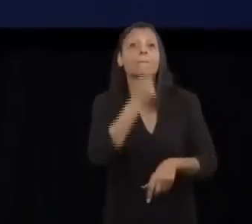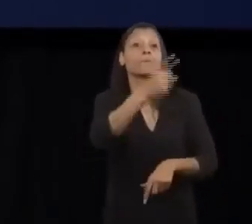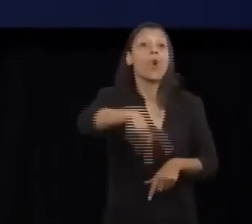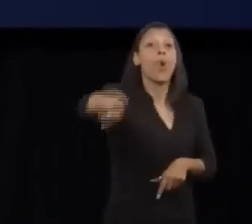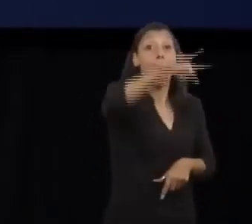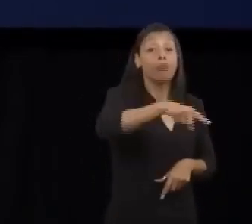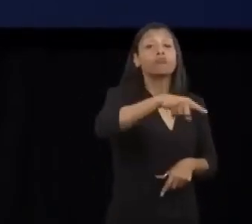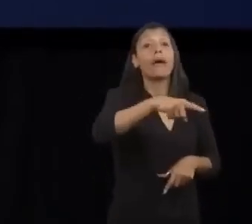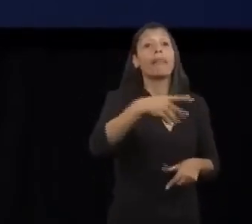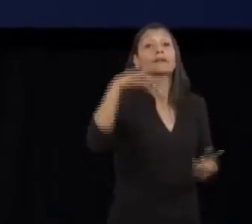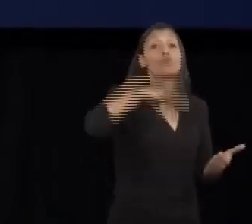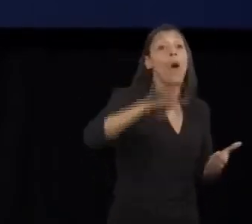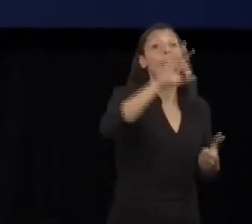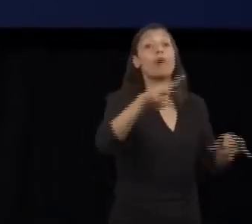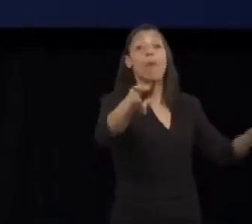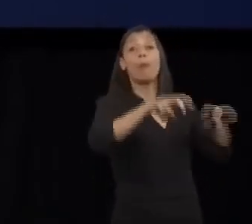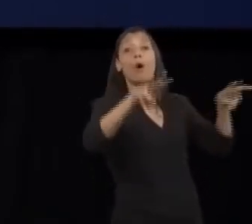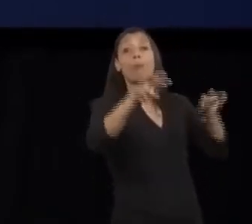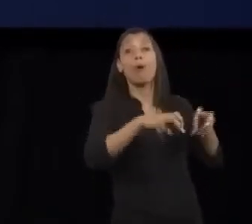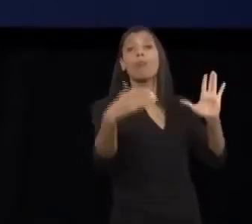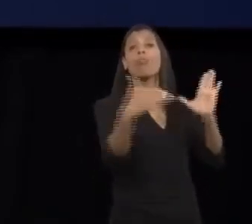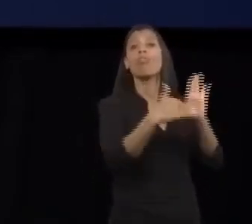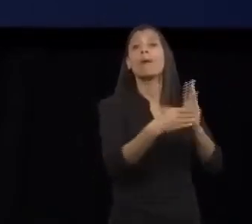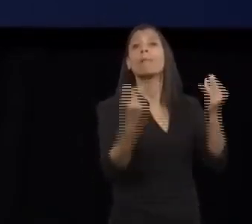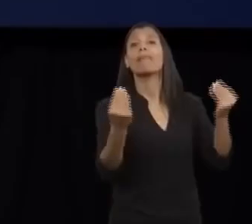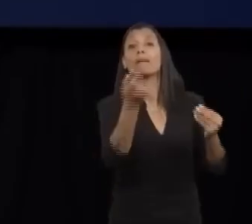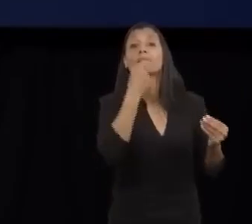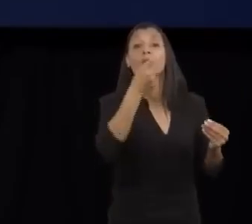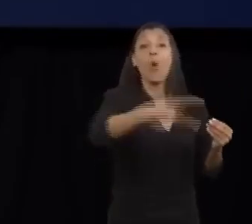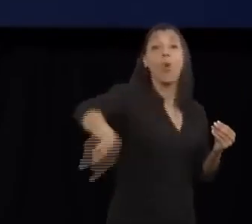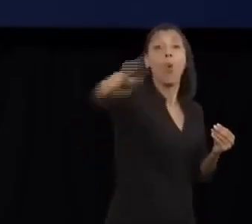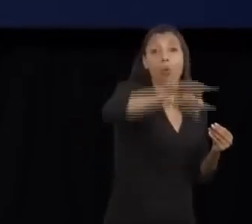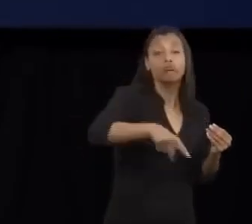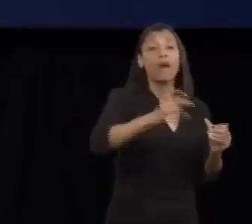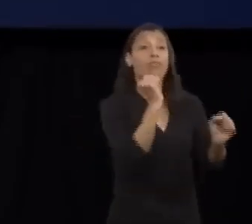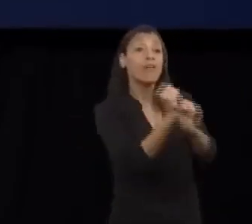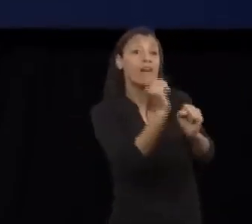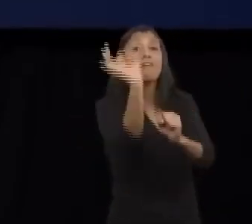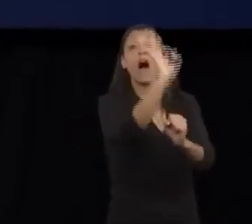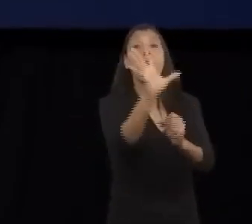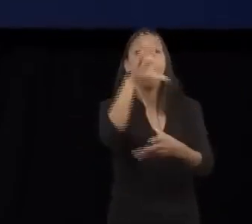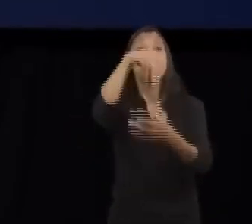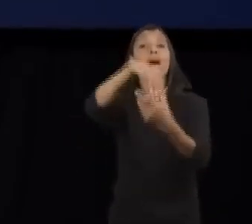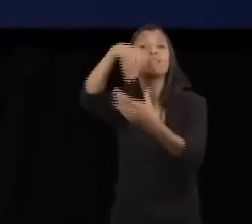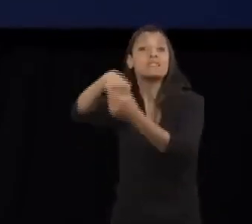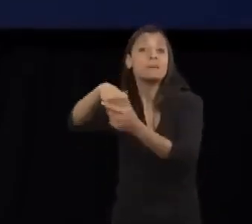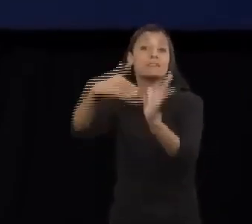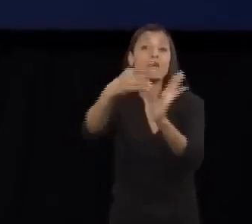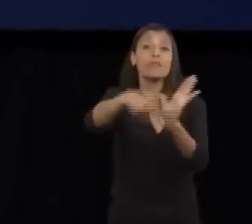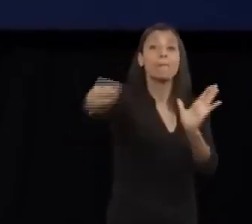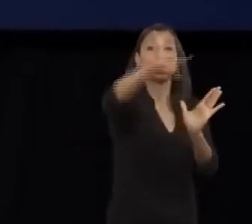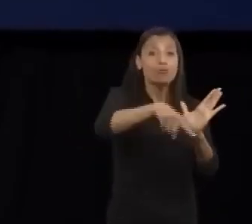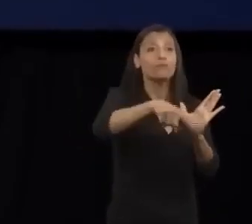From the sale of leisure, plus the participation that you have in the companies of the economy.